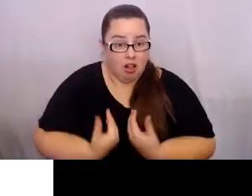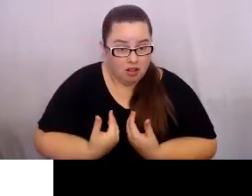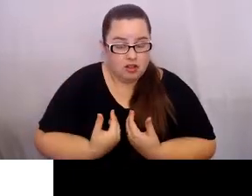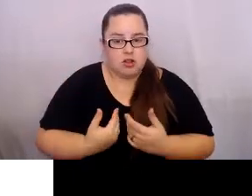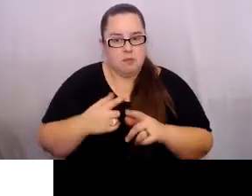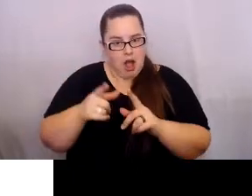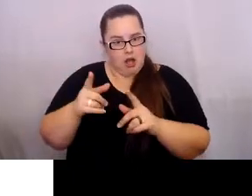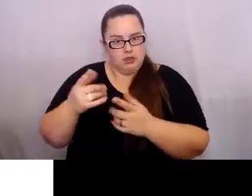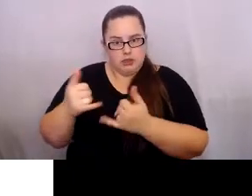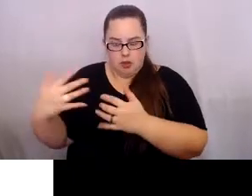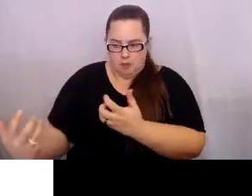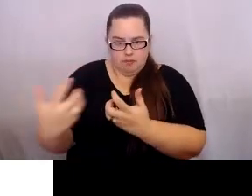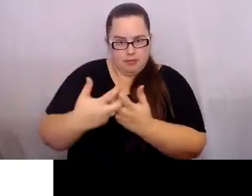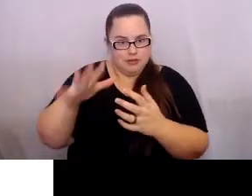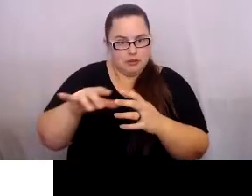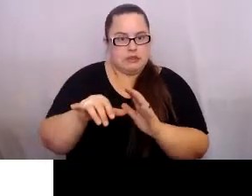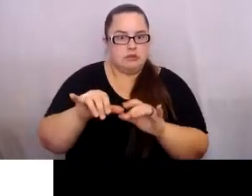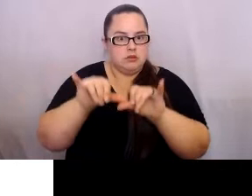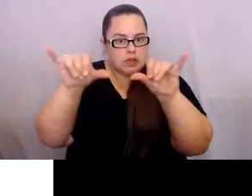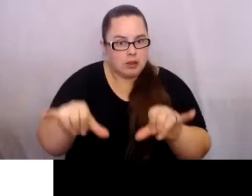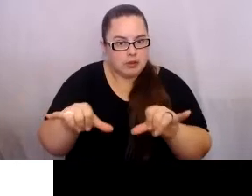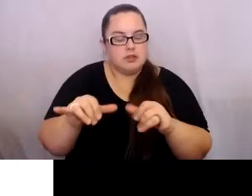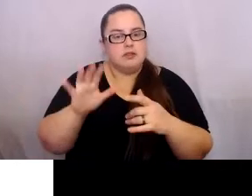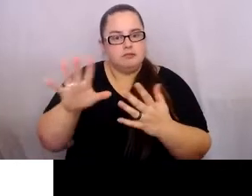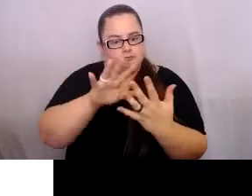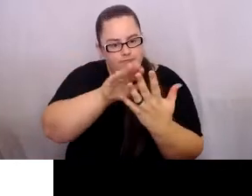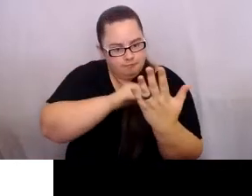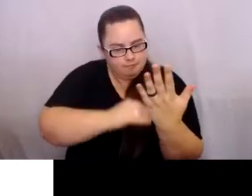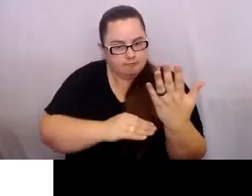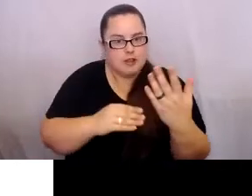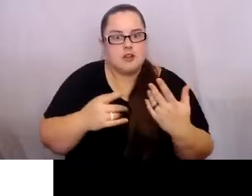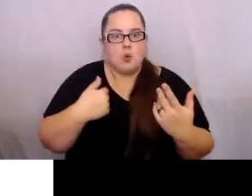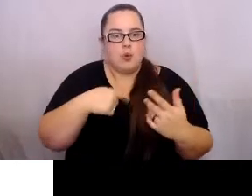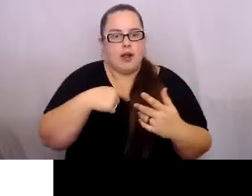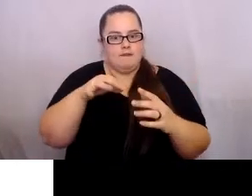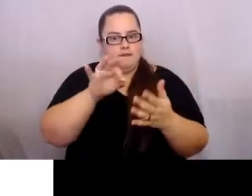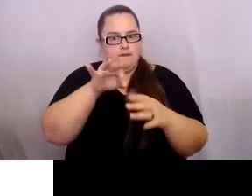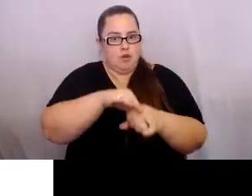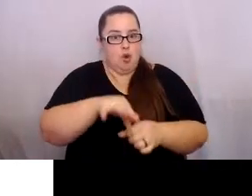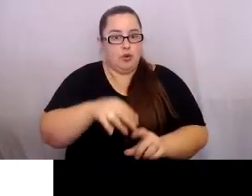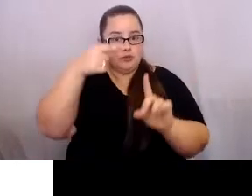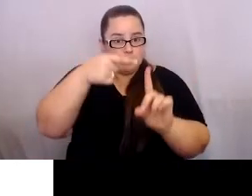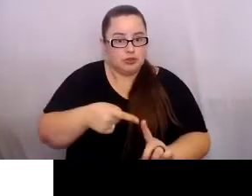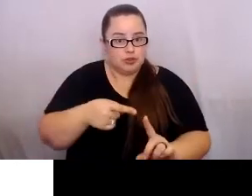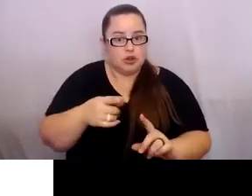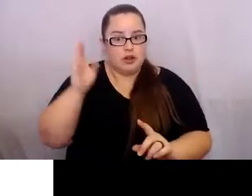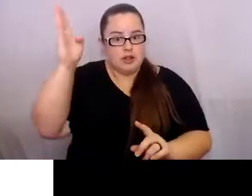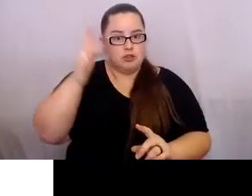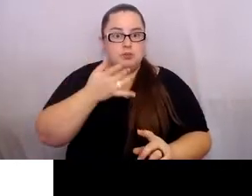We we all voted on certain lectures within the syllabus that we would. Prefer to be prerecorded. Rather than be live.